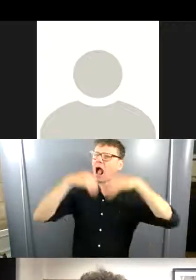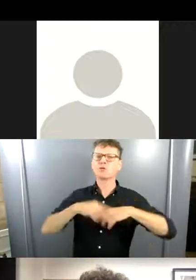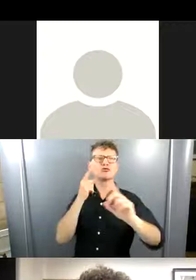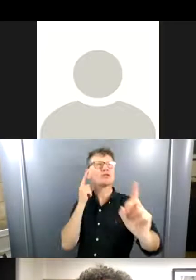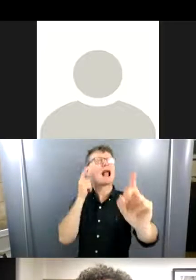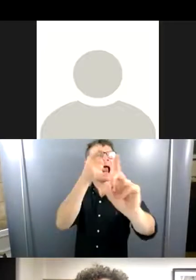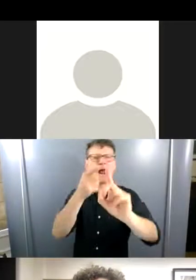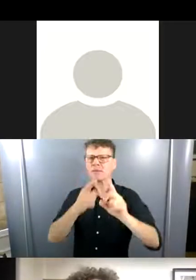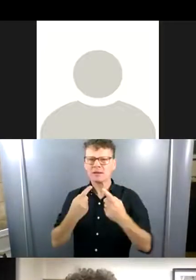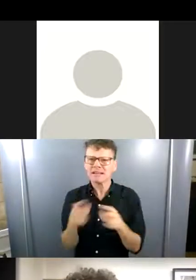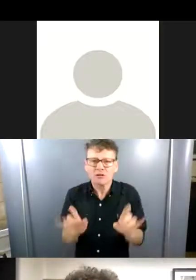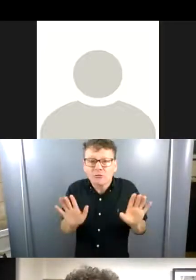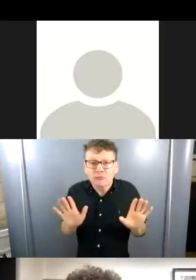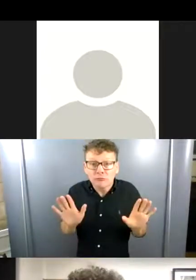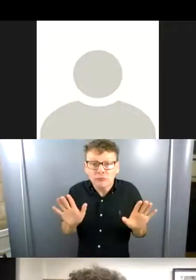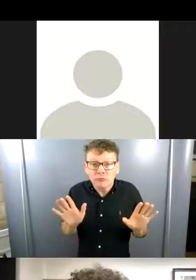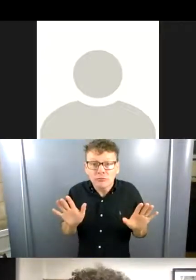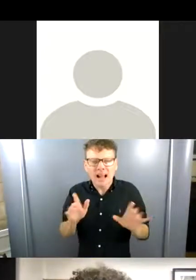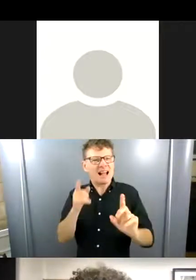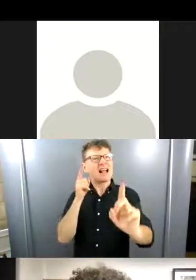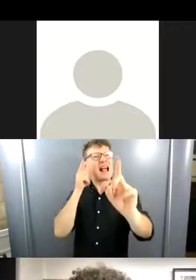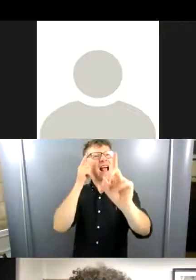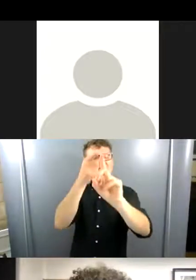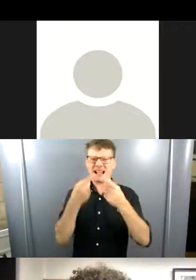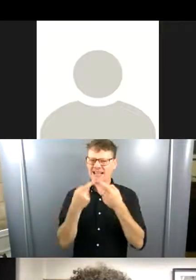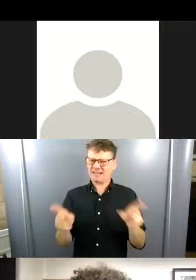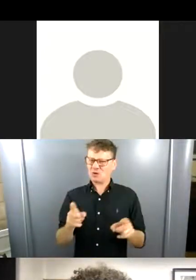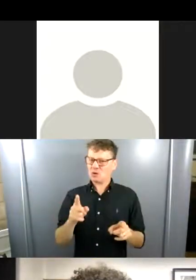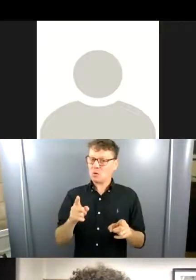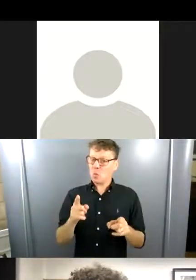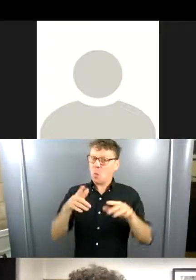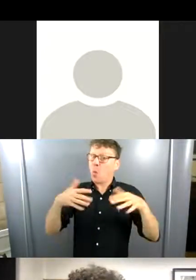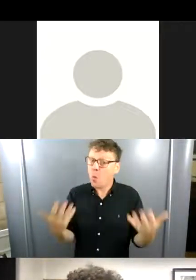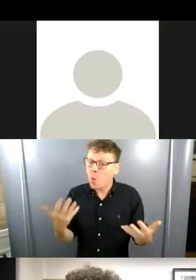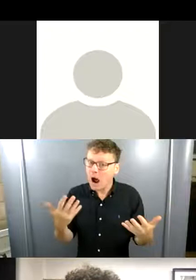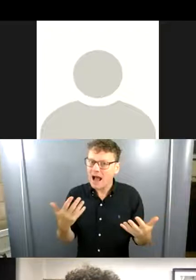so exactly why that is is difficult to explain for each person but in the case of Janet she was